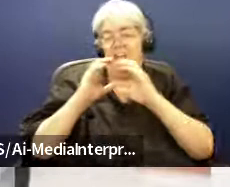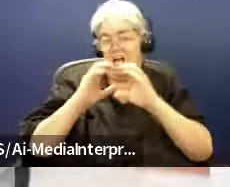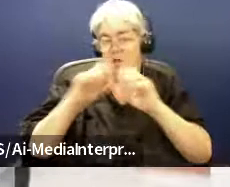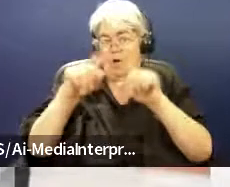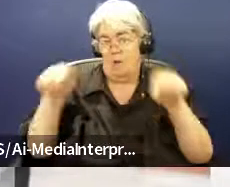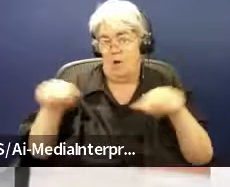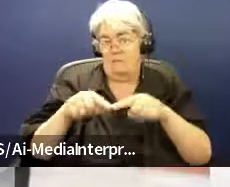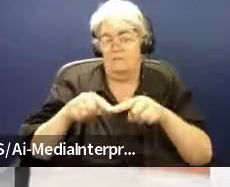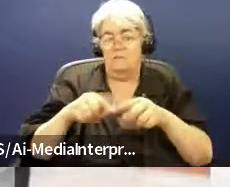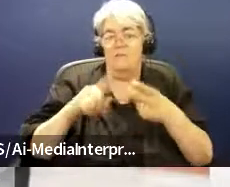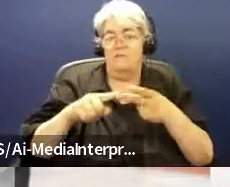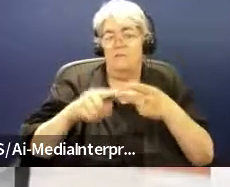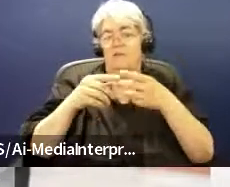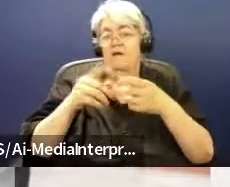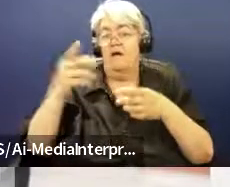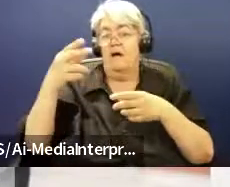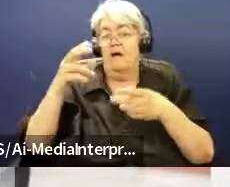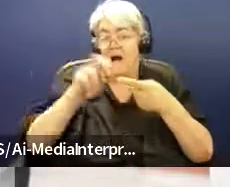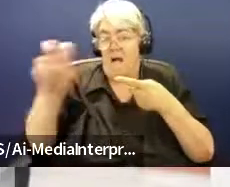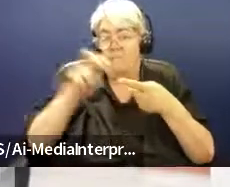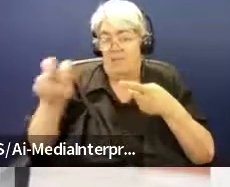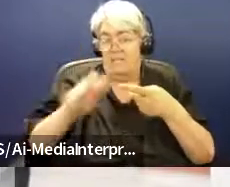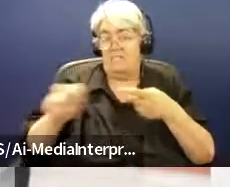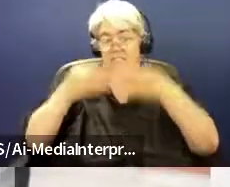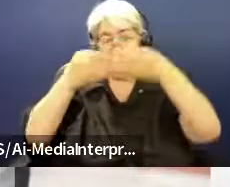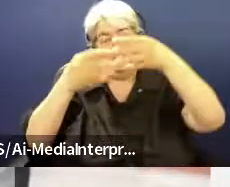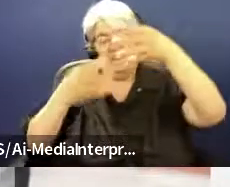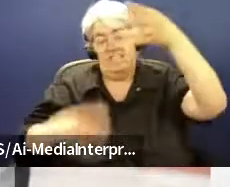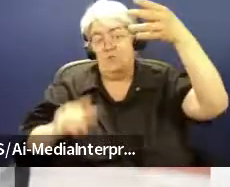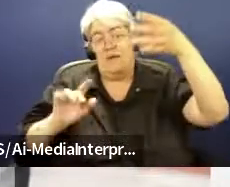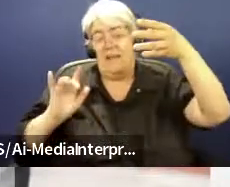because of how I share just the window but what is up here is